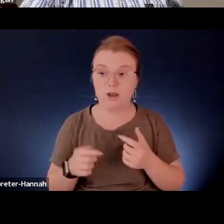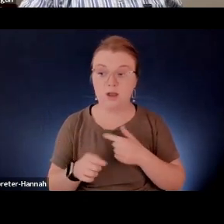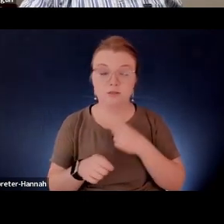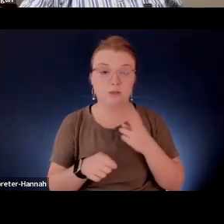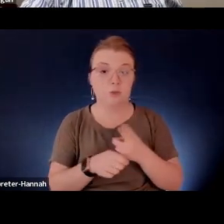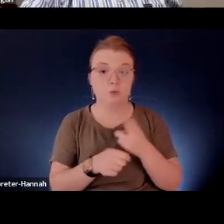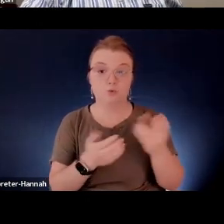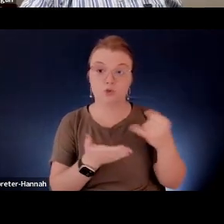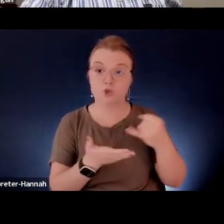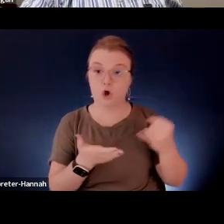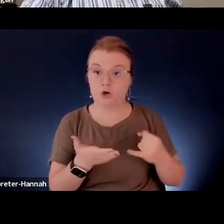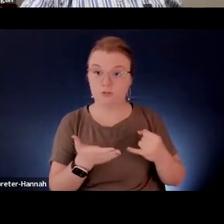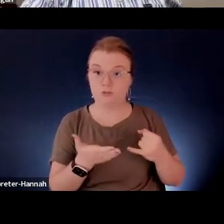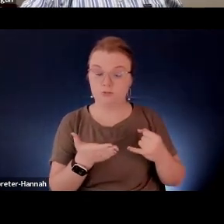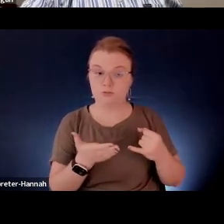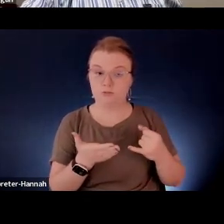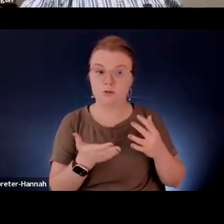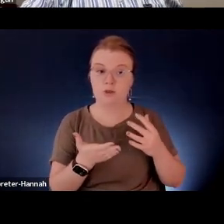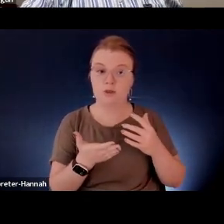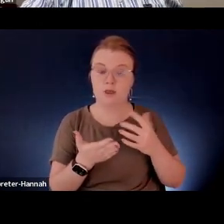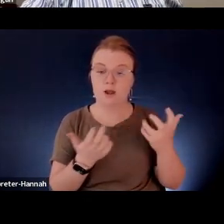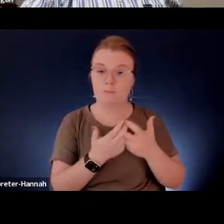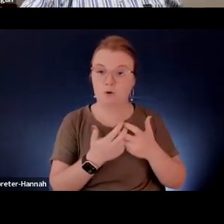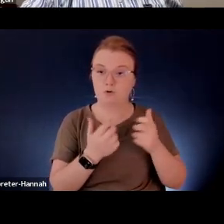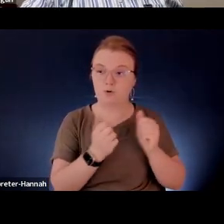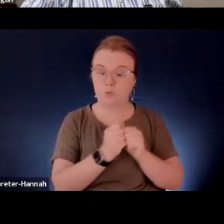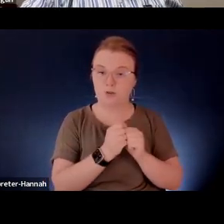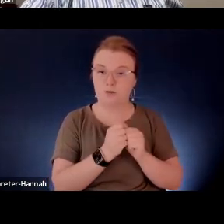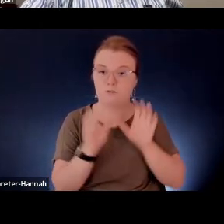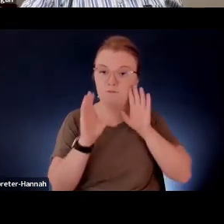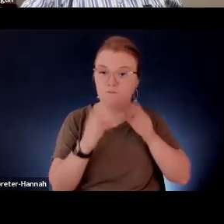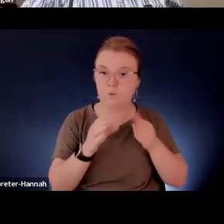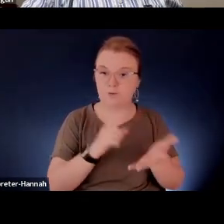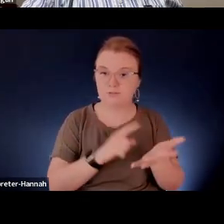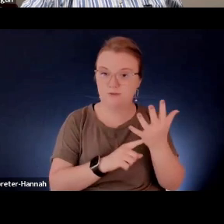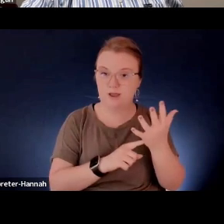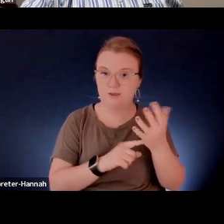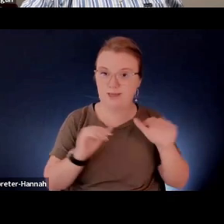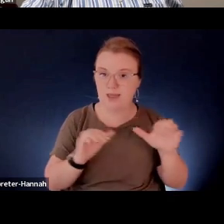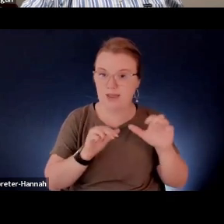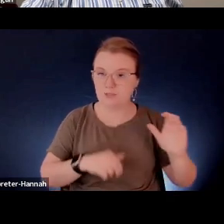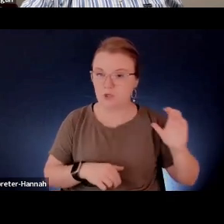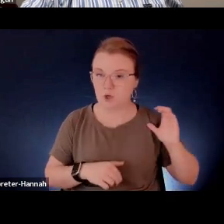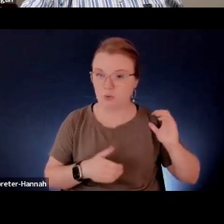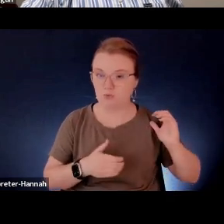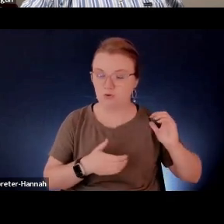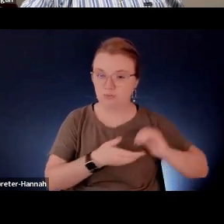I partnered with Focus 5, acting coach name is Maria.